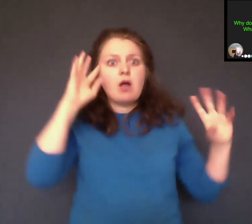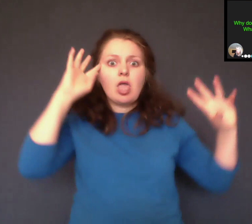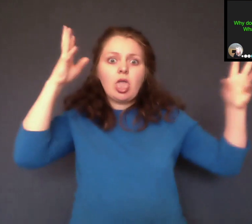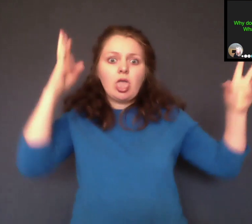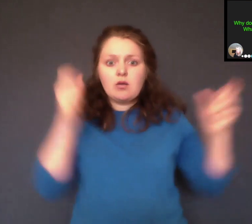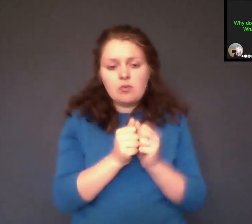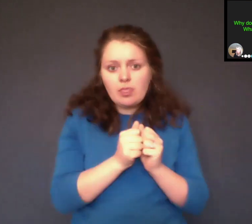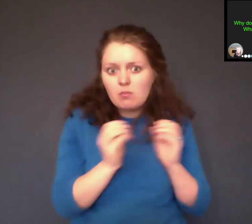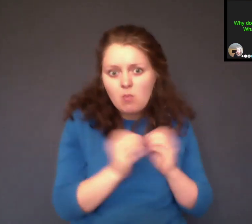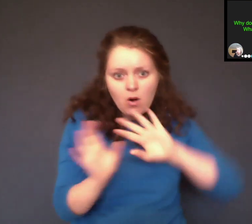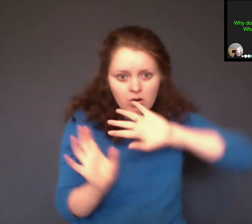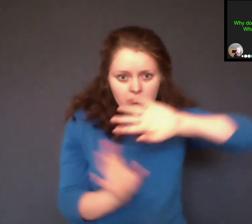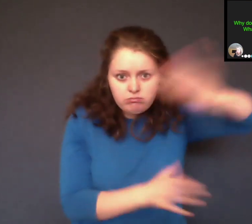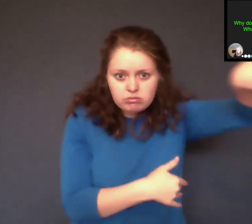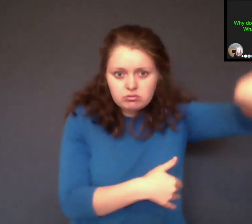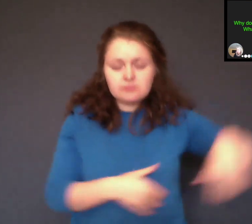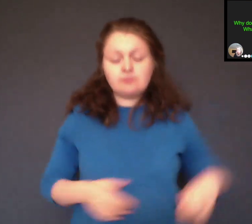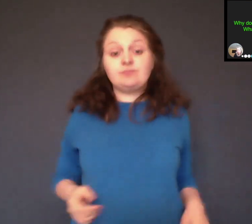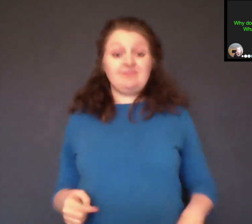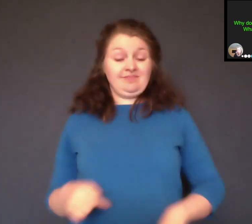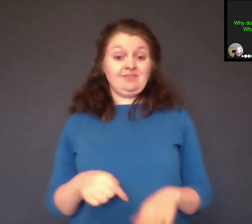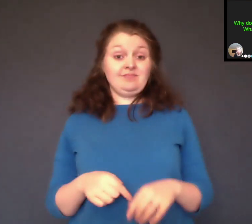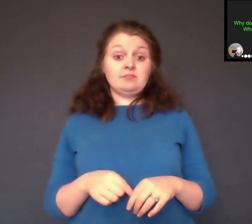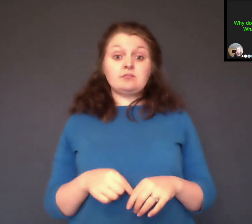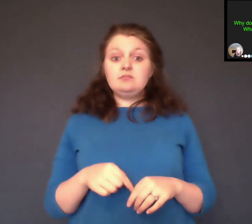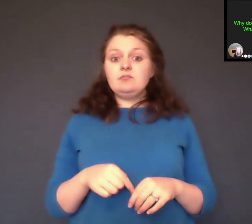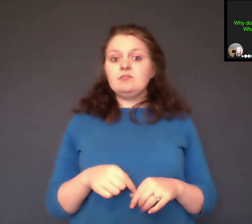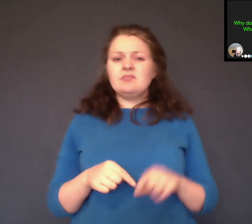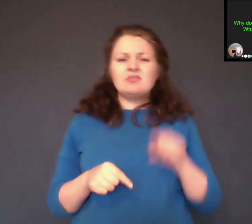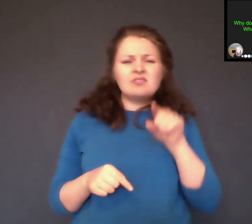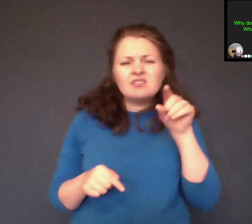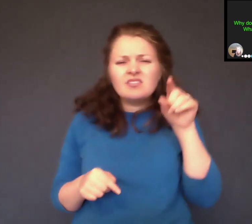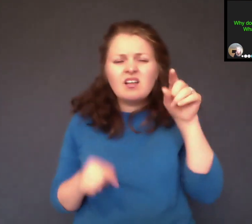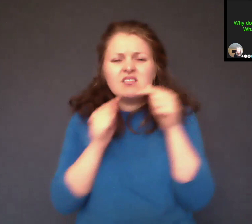unlike the area around the trap door this end of the attic served as some kind of storeroom